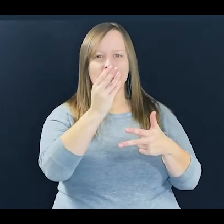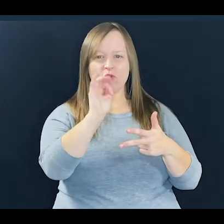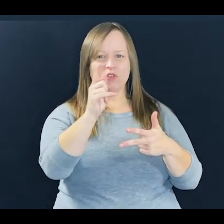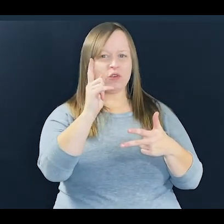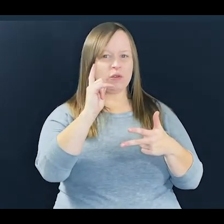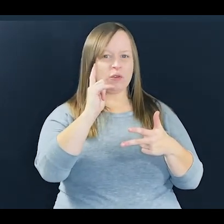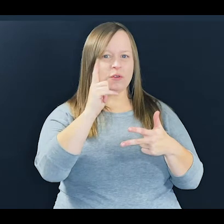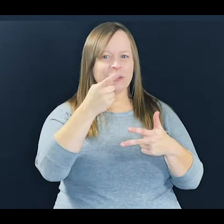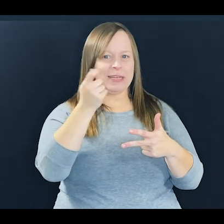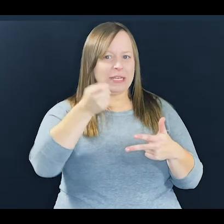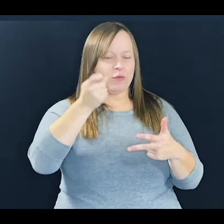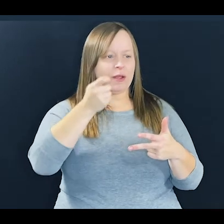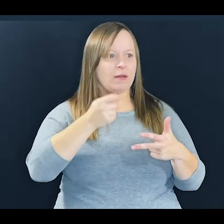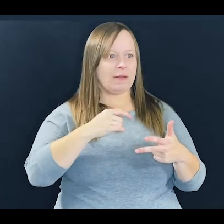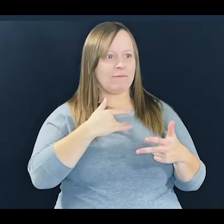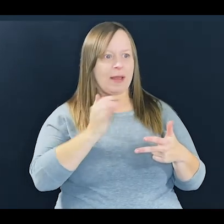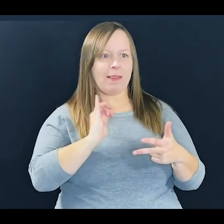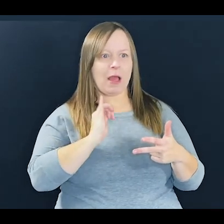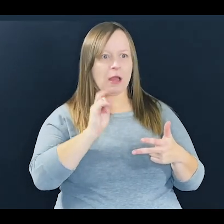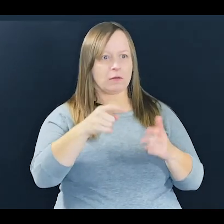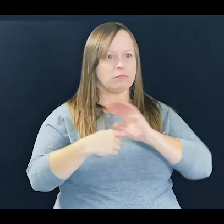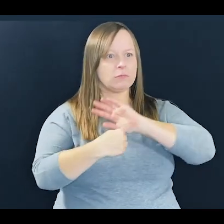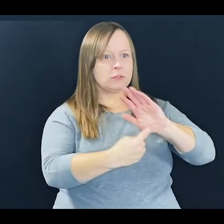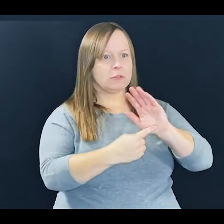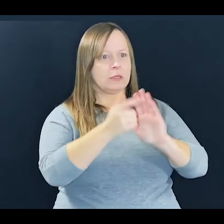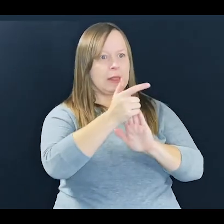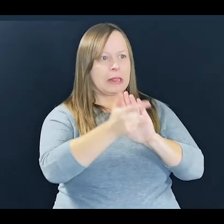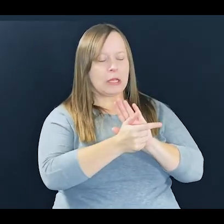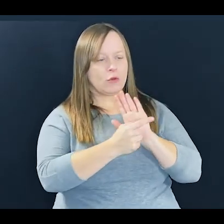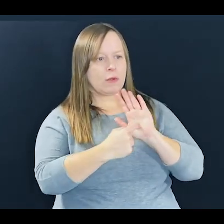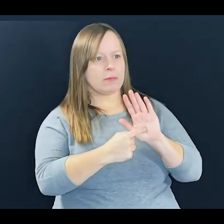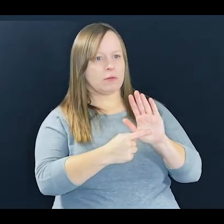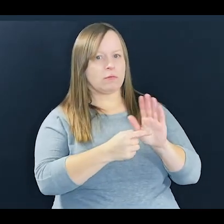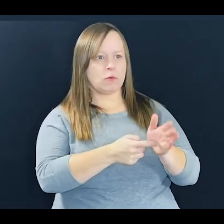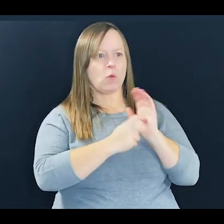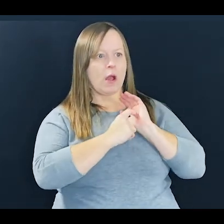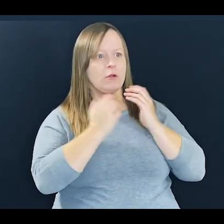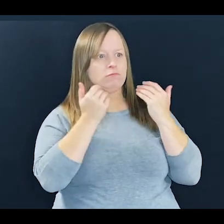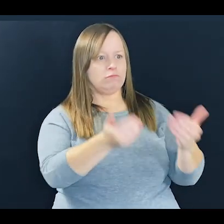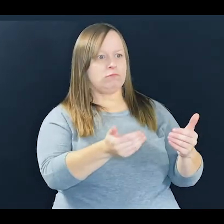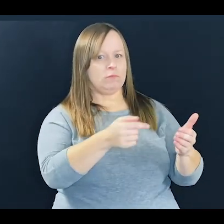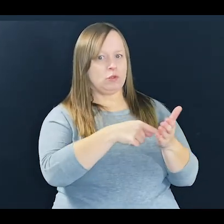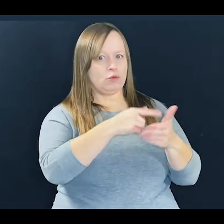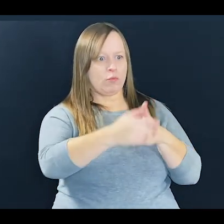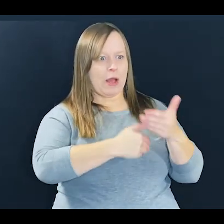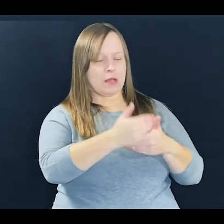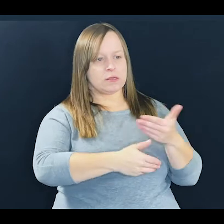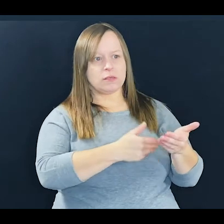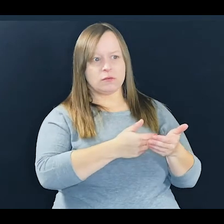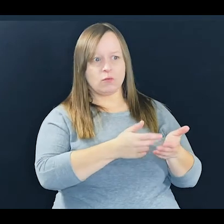hearing, those terms they may feel like they need to have legal representation to move forward with due process.